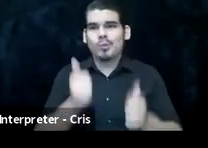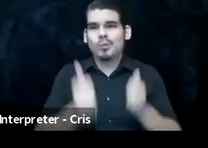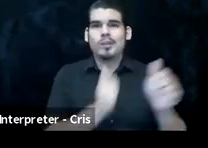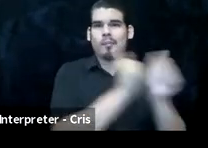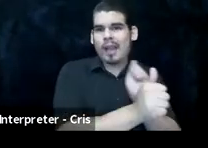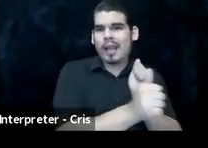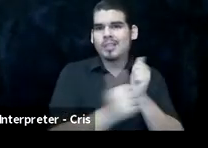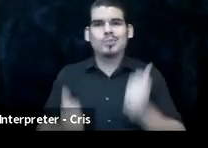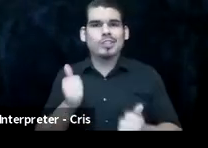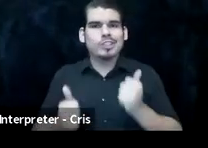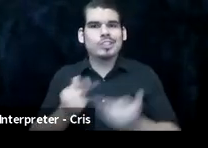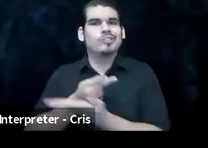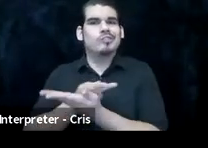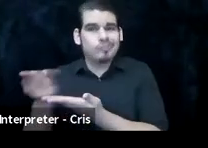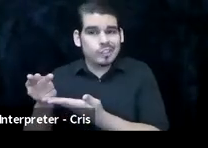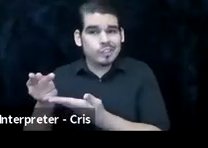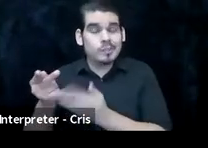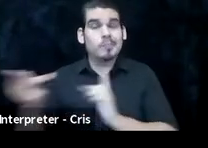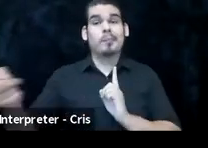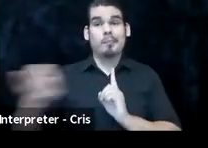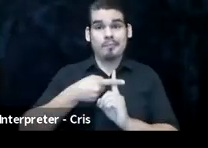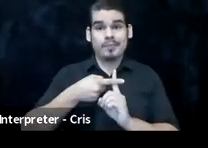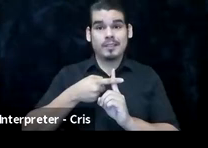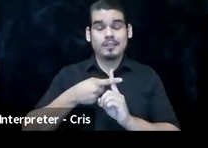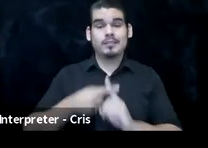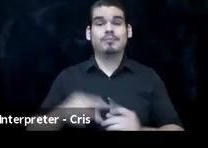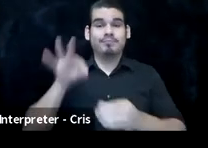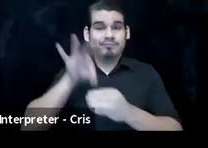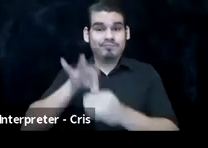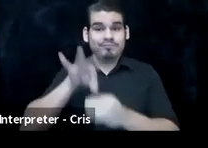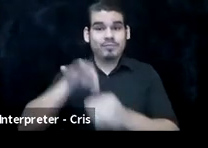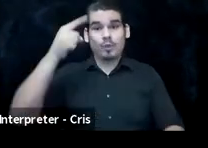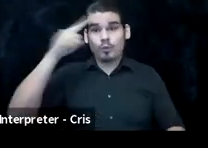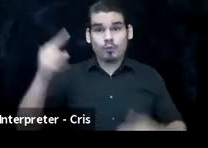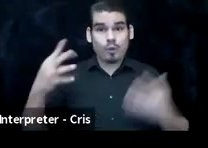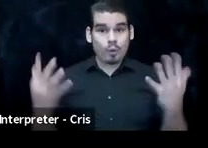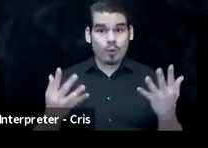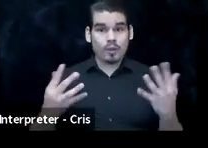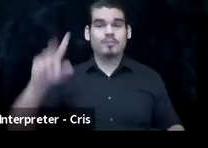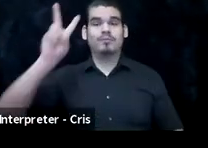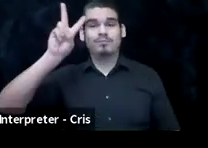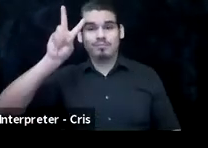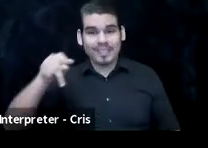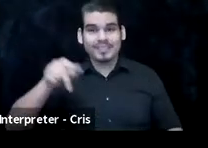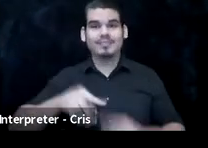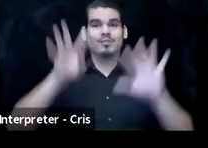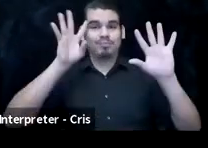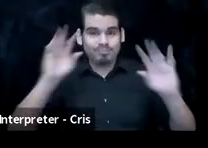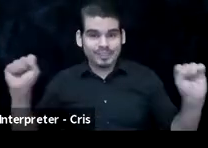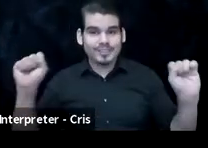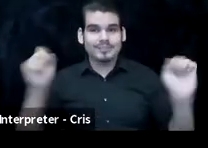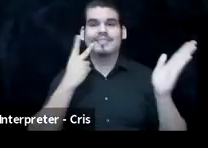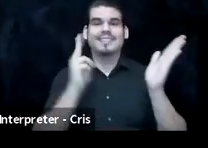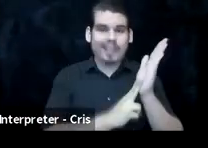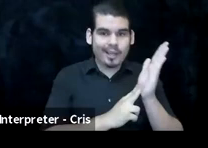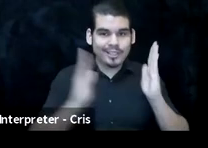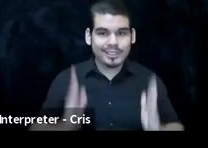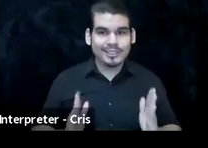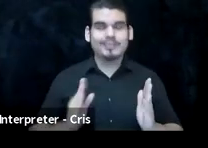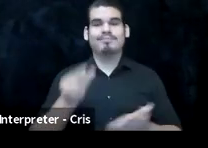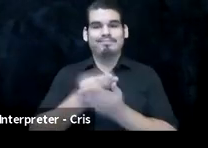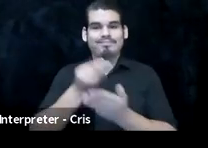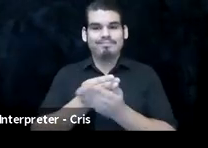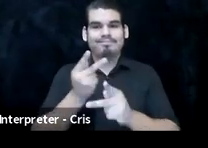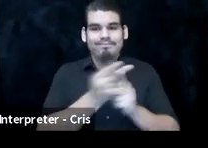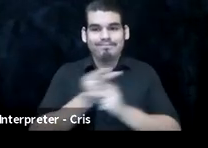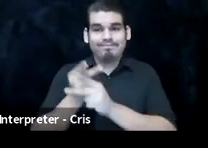Katherine Squire: So just want to give an overview just because GA is is a lot more than just resolution voting so with the executive elections, we have a number of candidates who are running to.